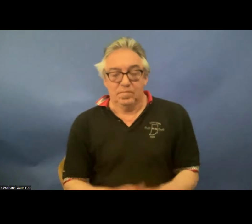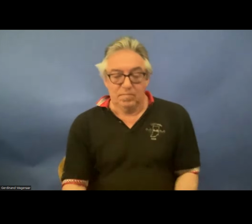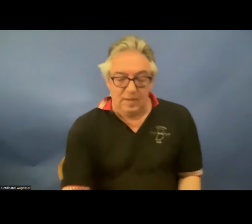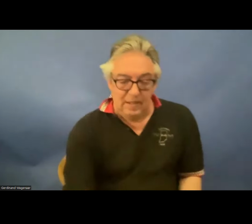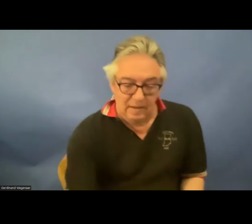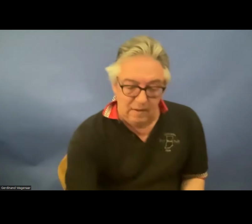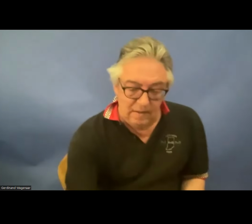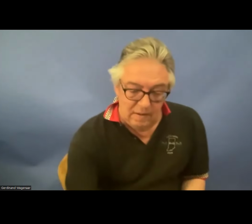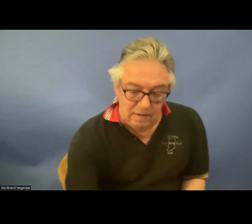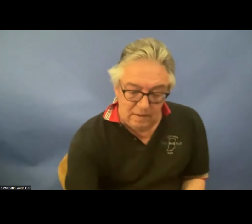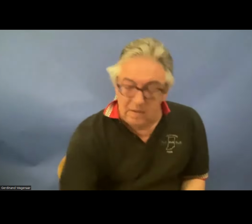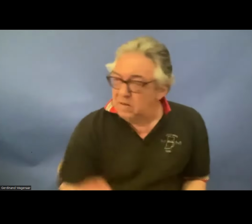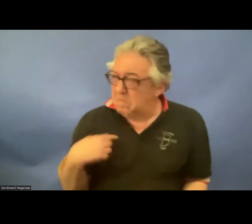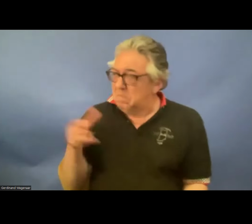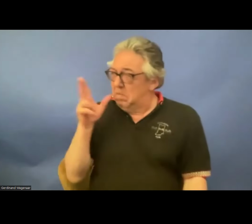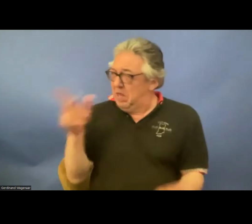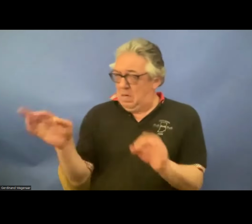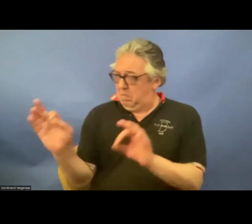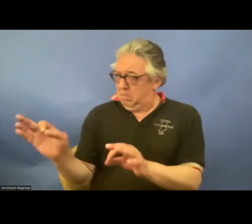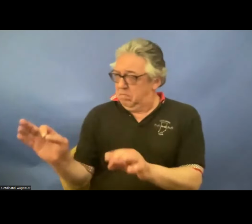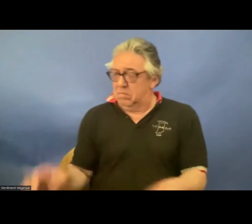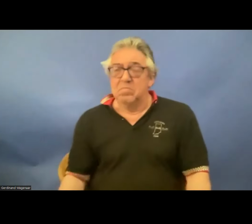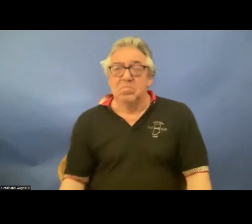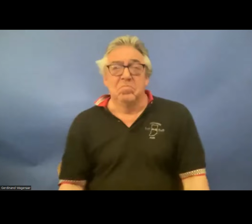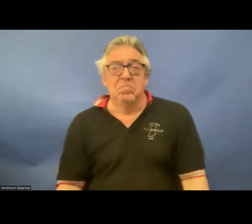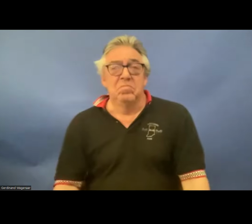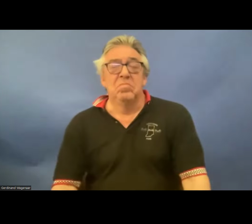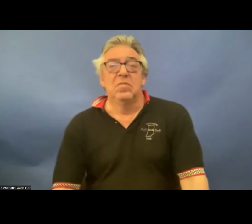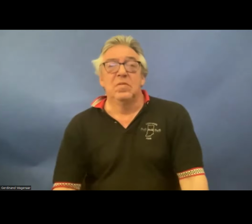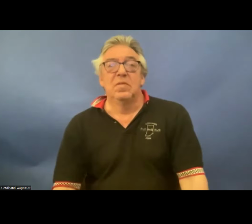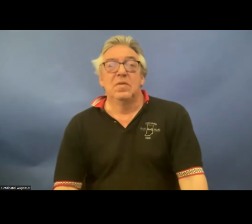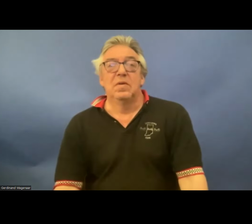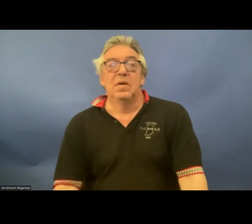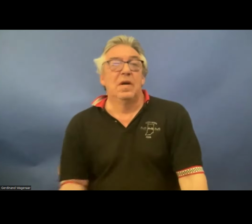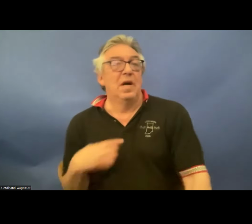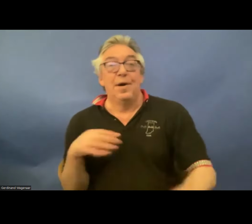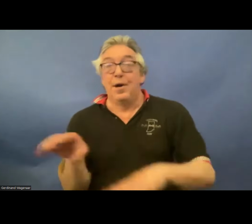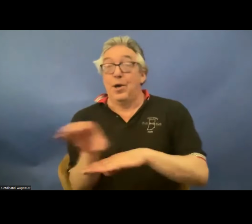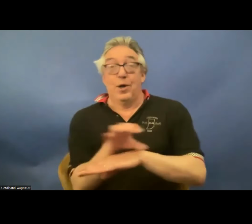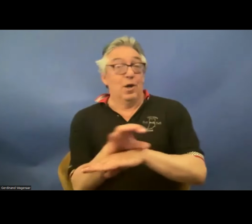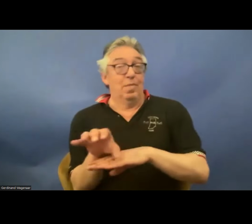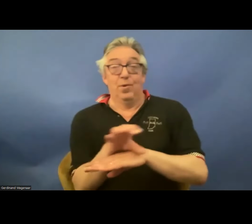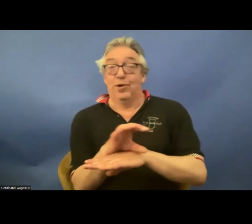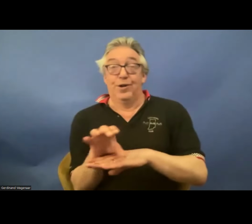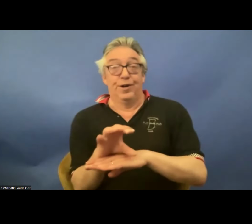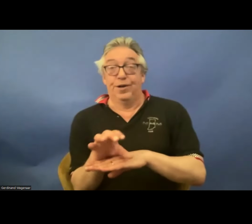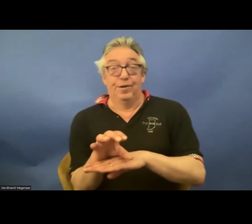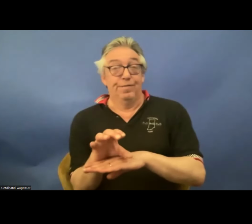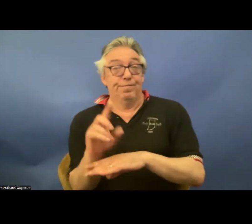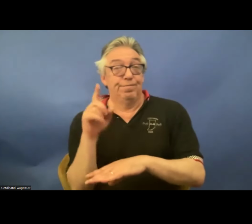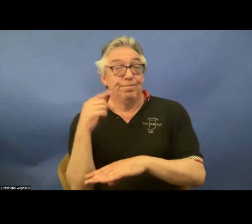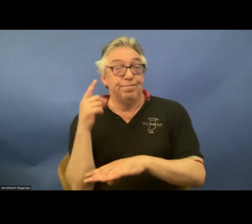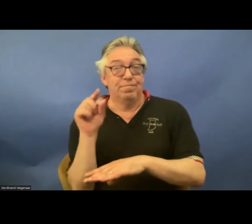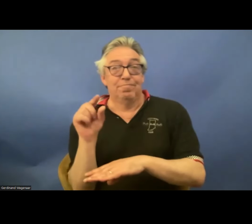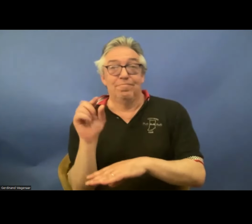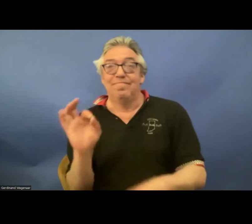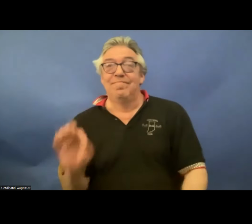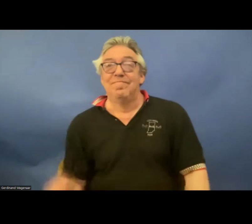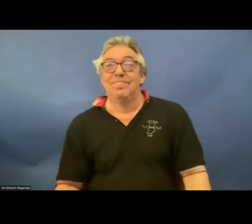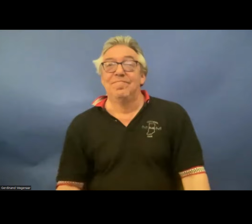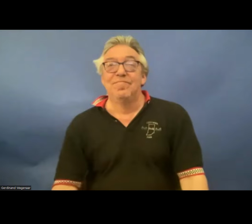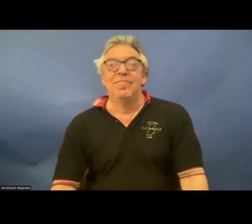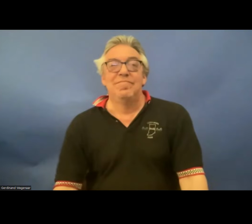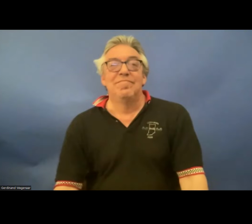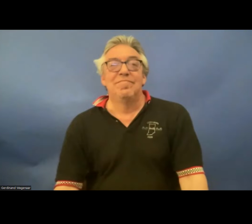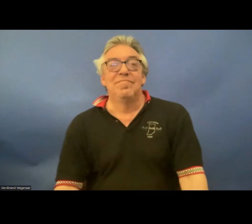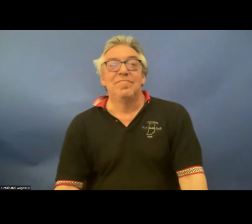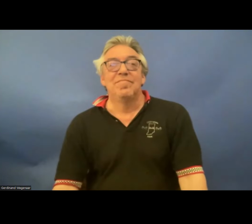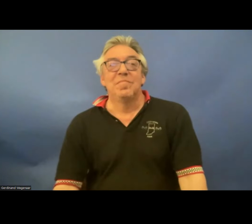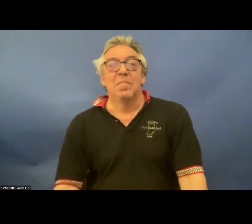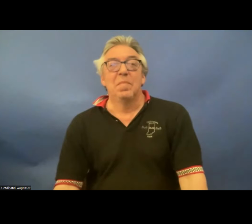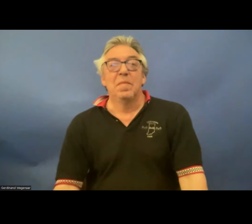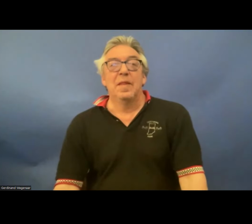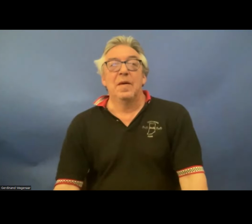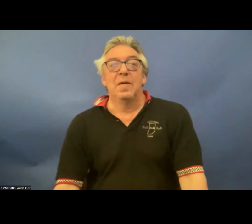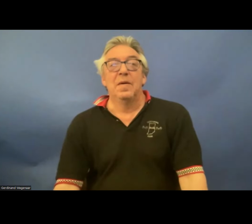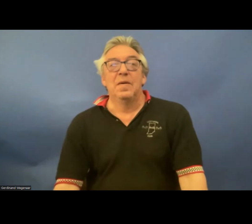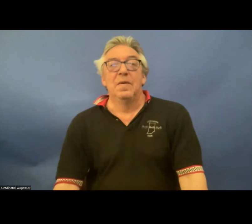is displaced, or a Refugee Person with a Disability in your network, or if you are an OPD working